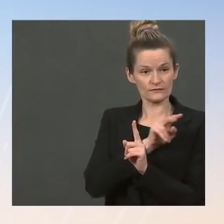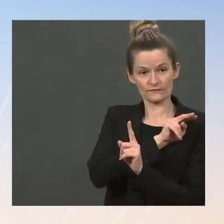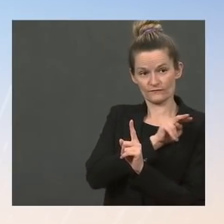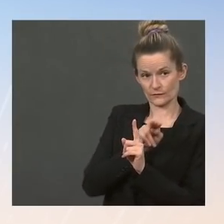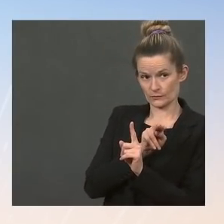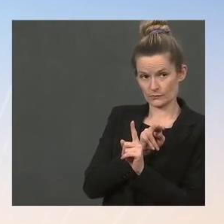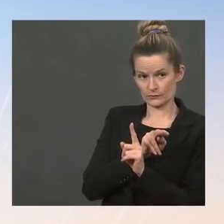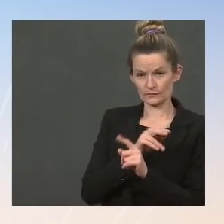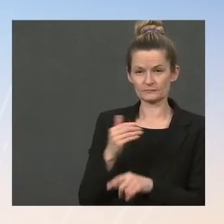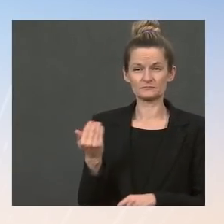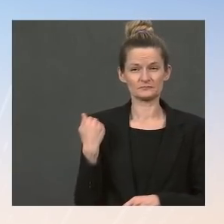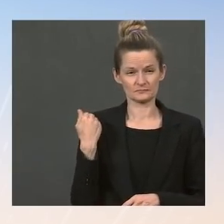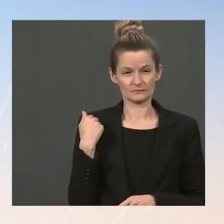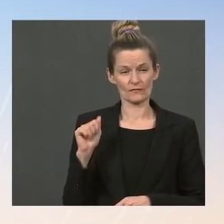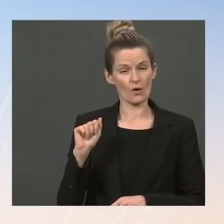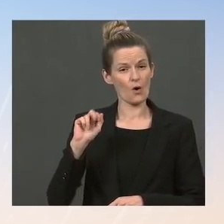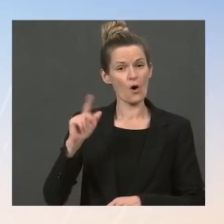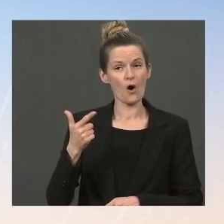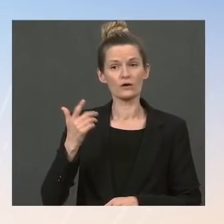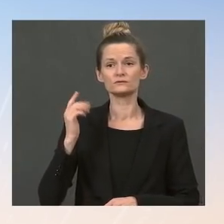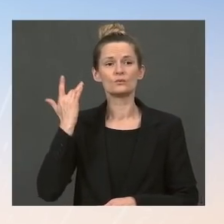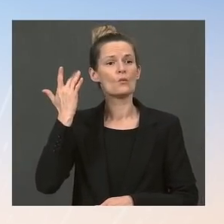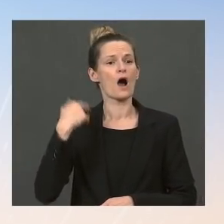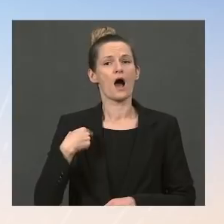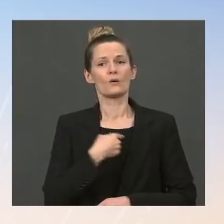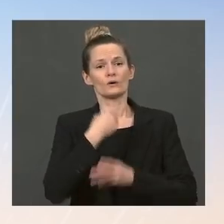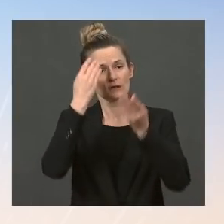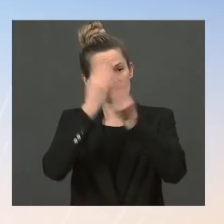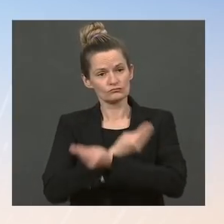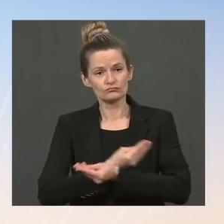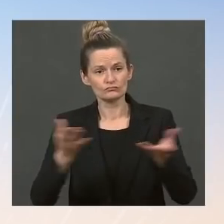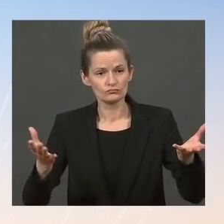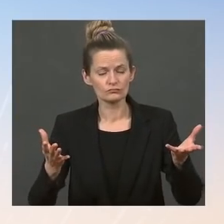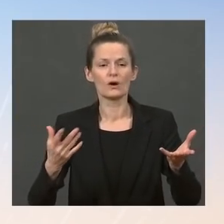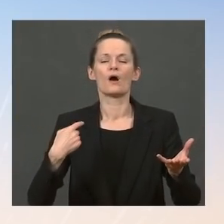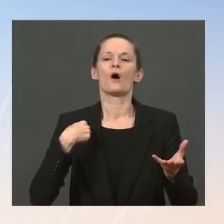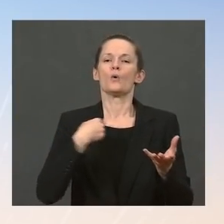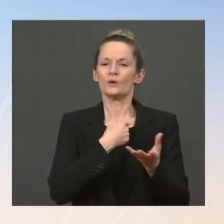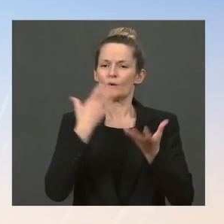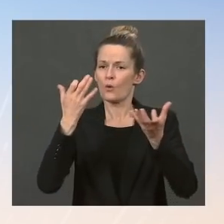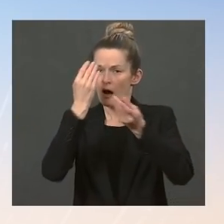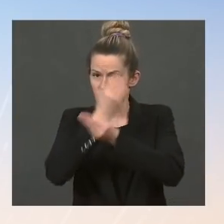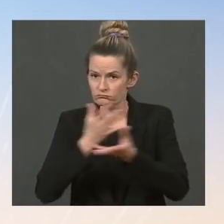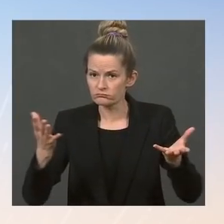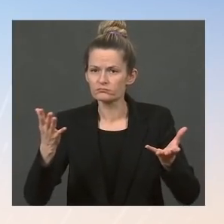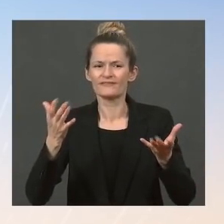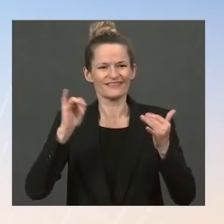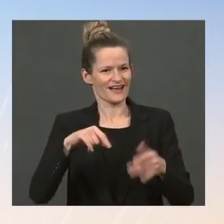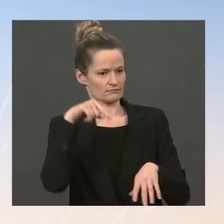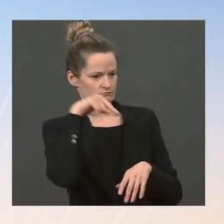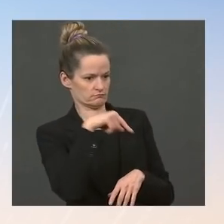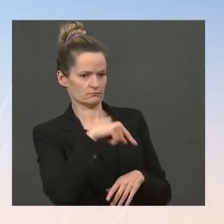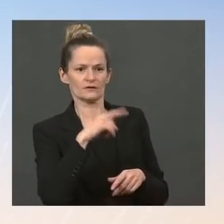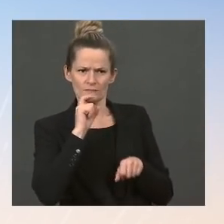because there was data that was available that showed that -- the waning efficacy of vaccines over a period of time.